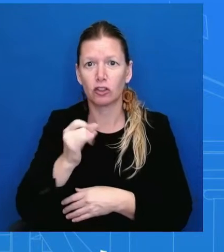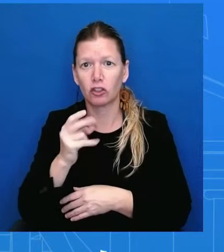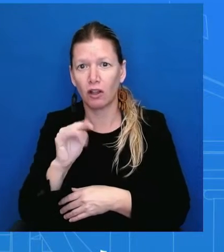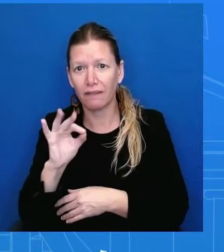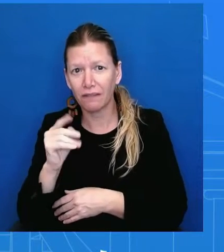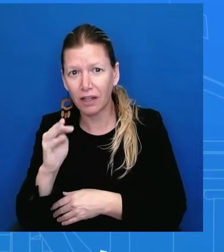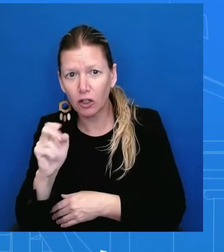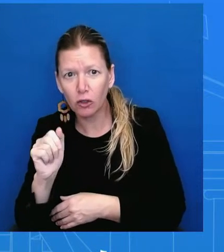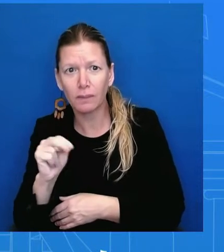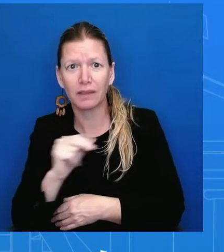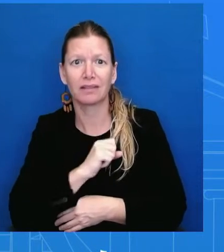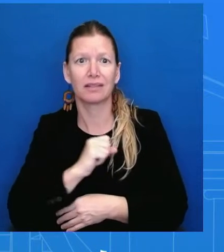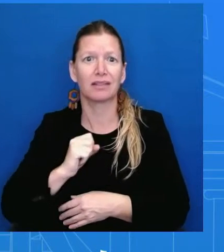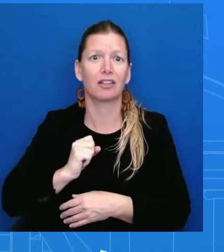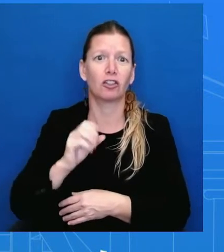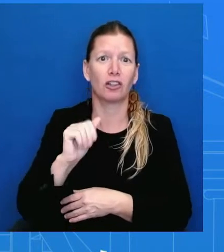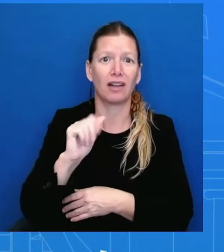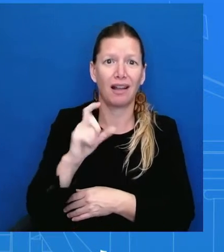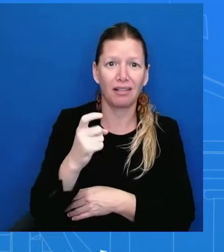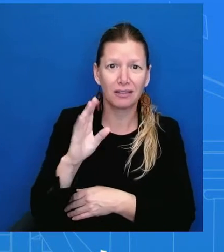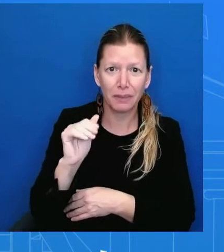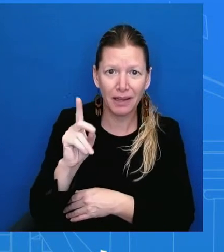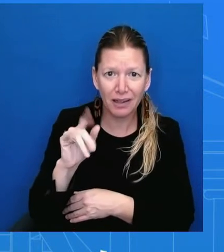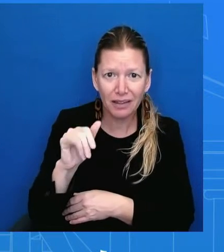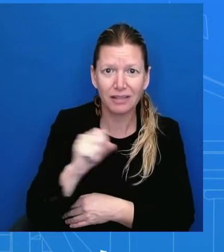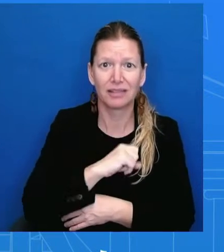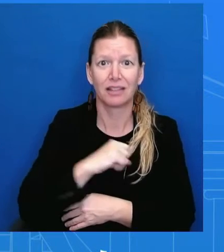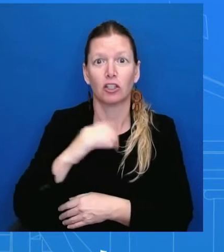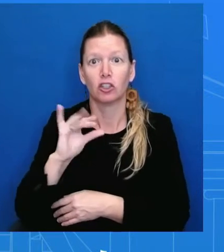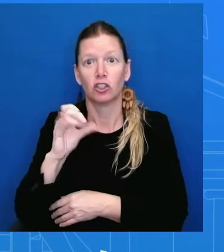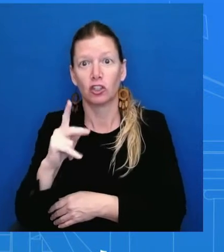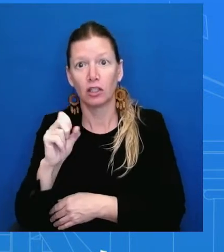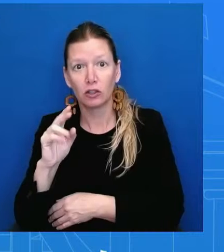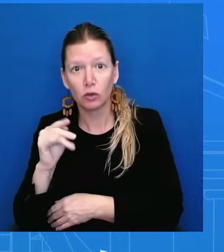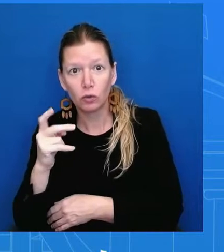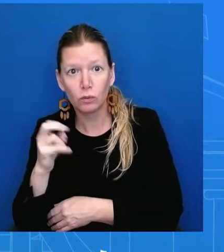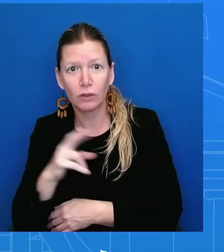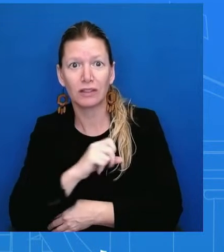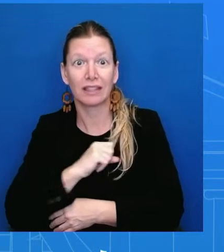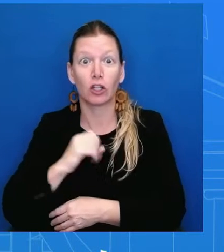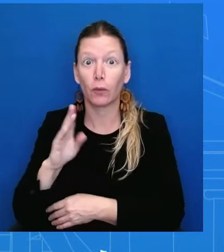It goes on and on: Representative Clyburn; Al Green; Horsford, as I mentioned already.